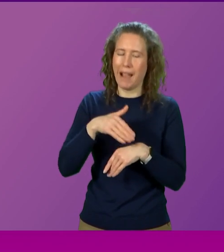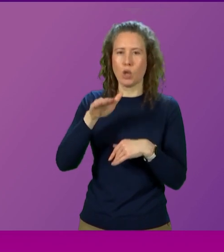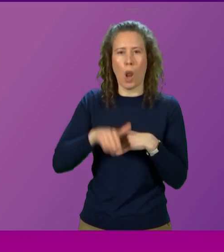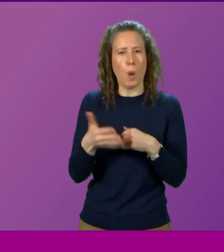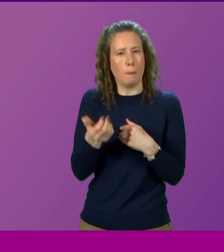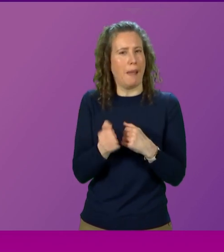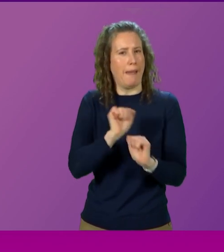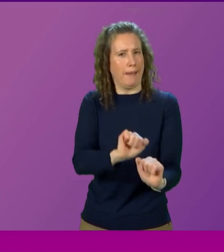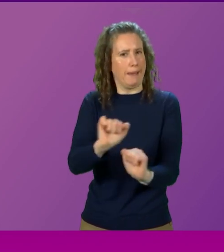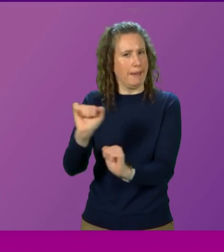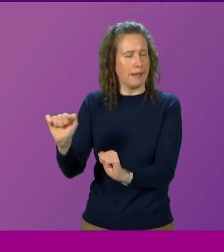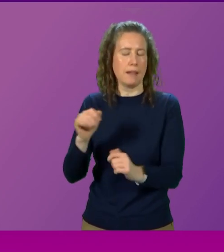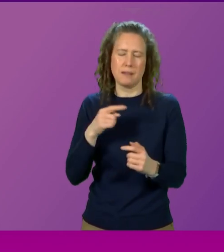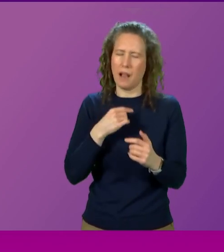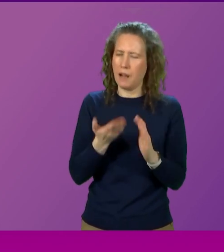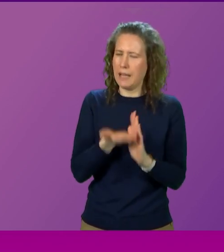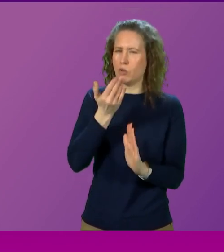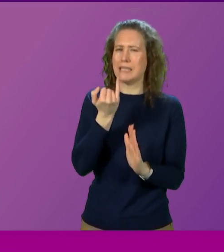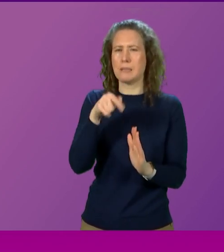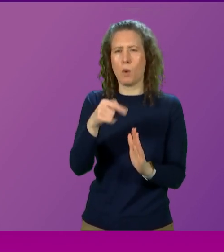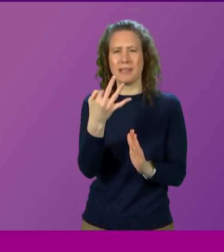increase of up to 6.85 per cent for them.